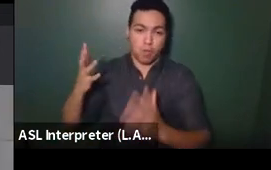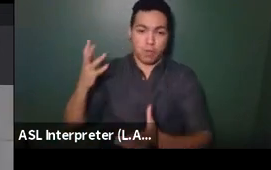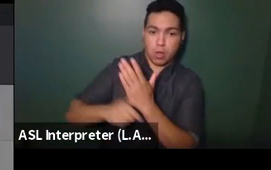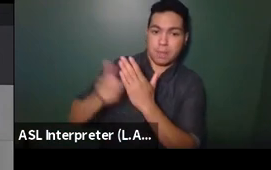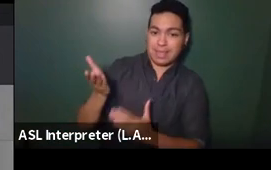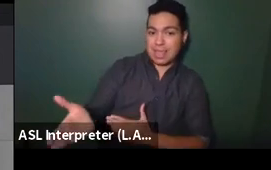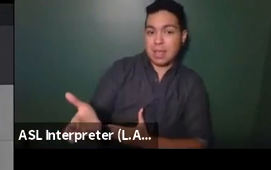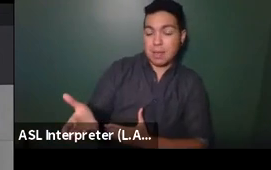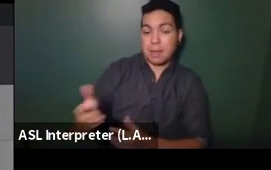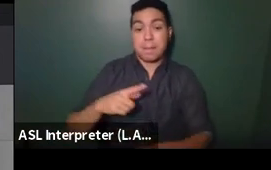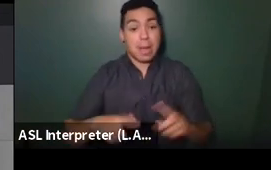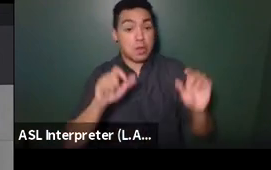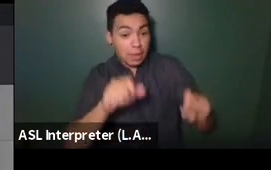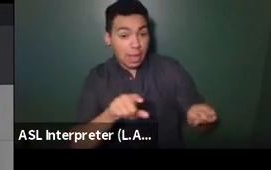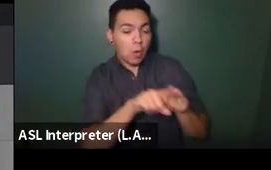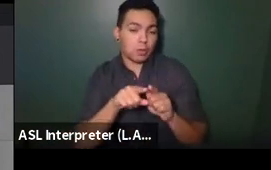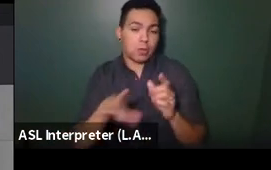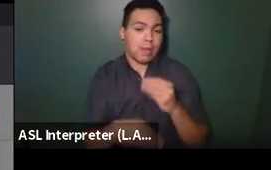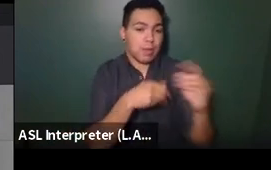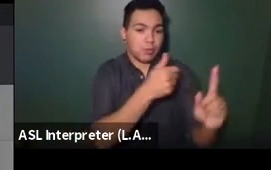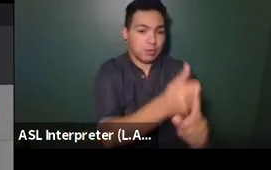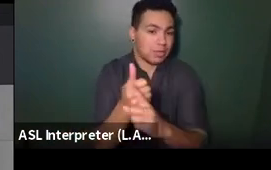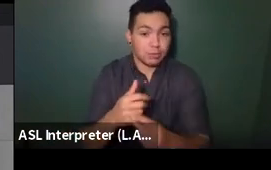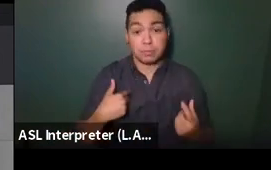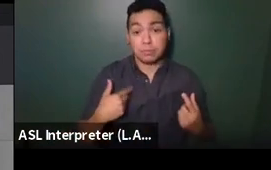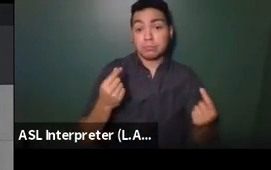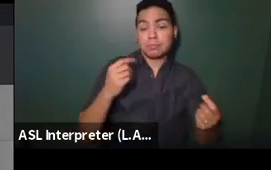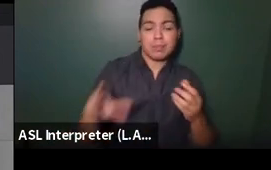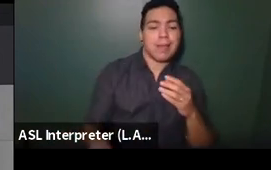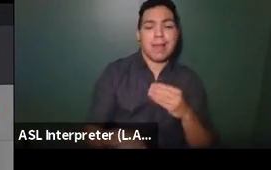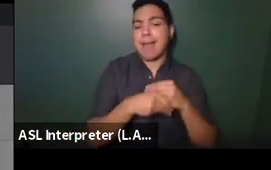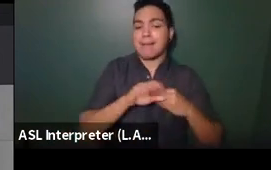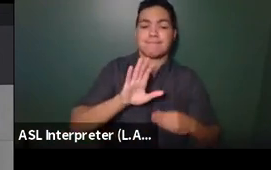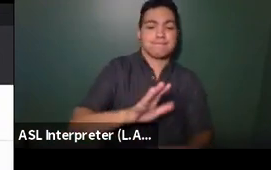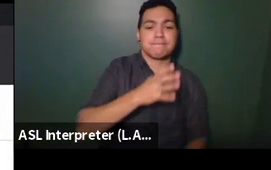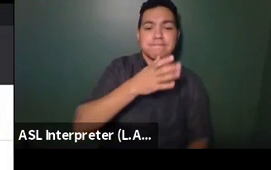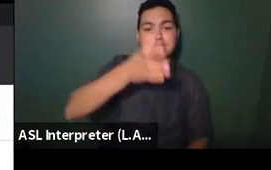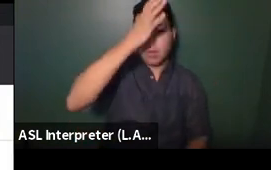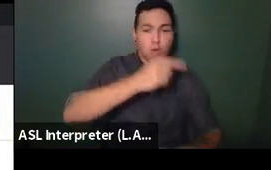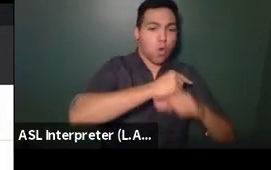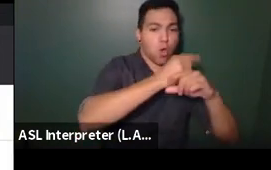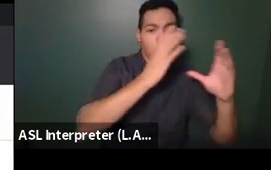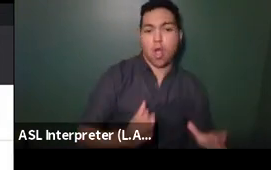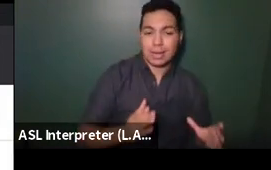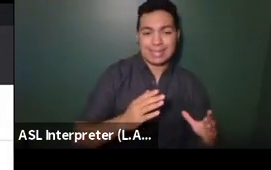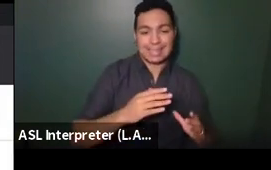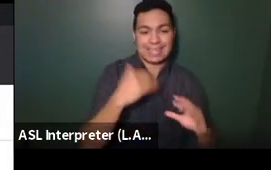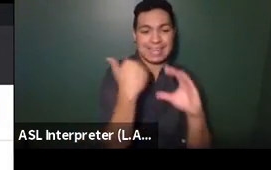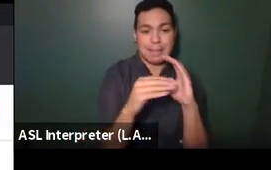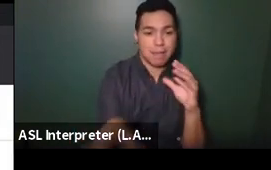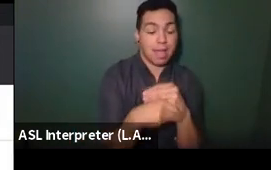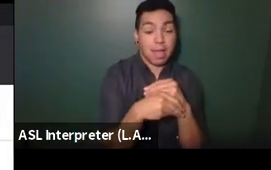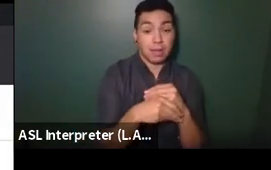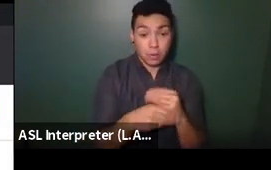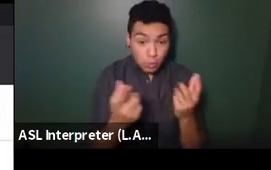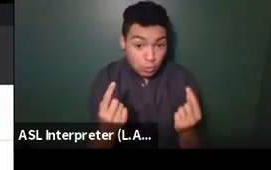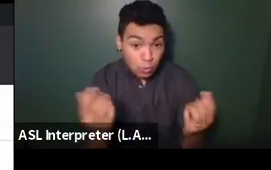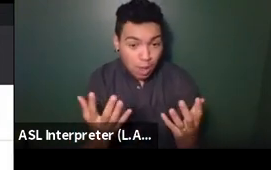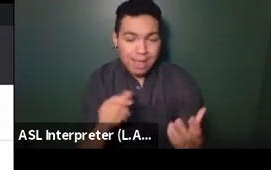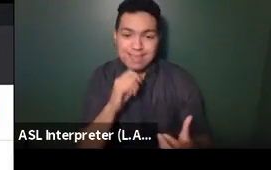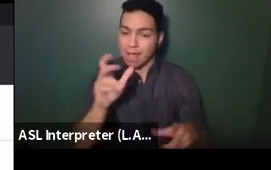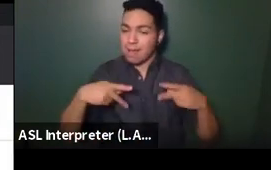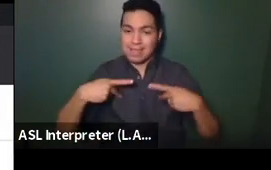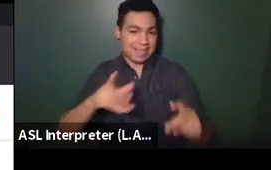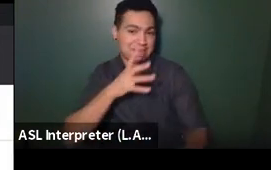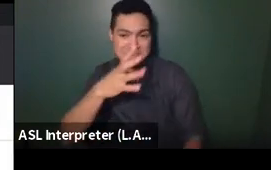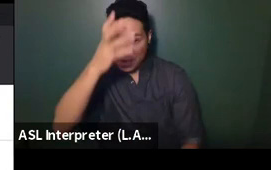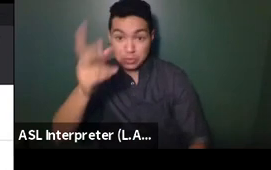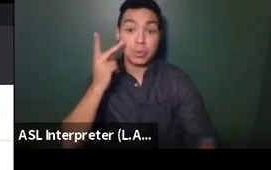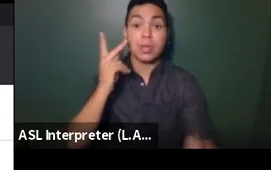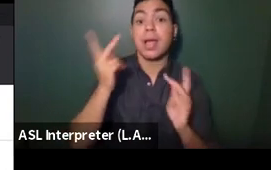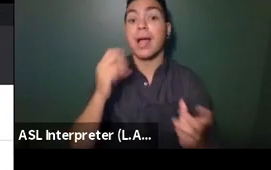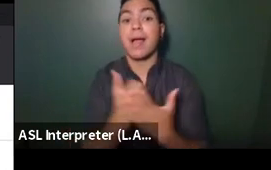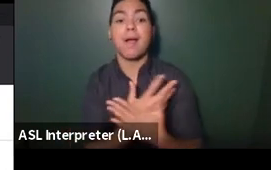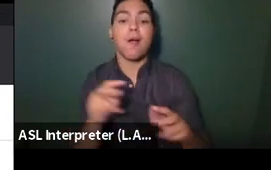Katherine Livick - ESD 112: there and add Jimmy's parents email or guardian's email. What does that do? It does not permit the parents or guardians to see inside your classroom.